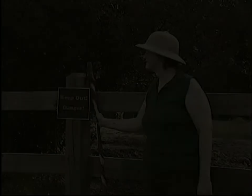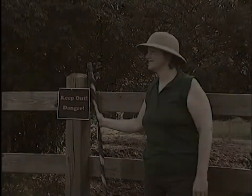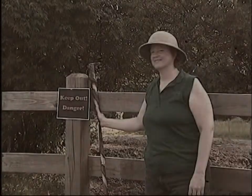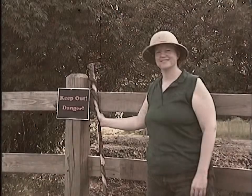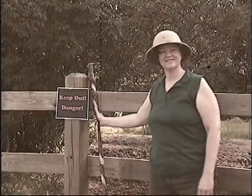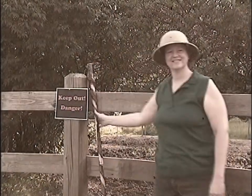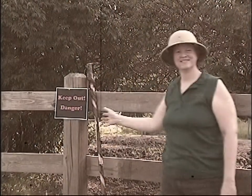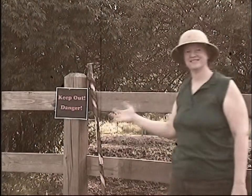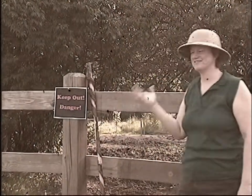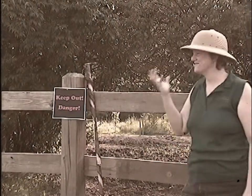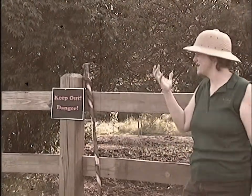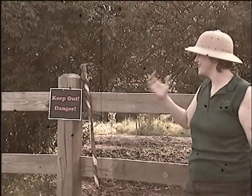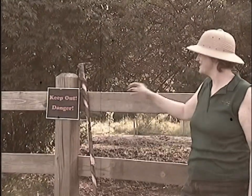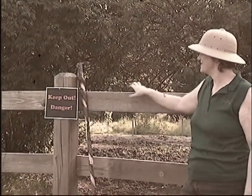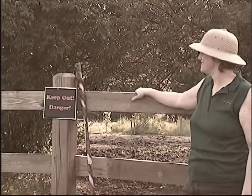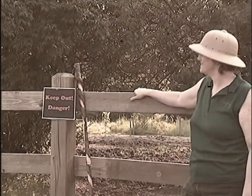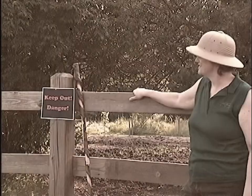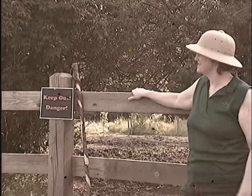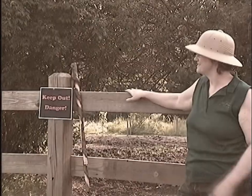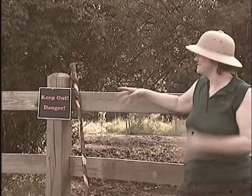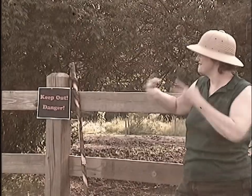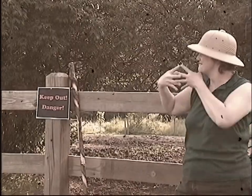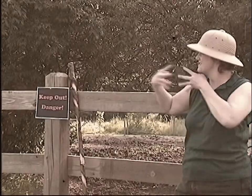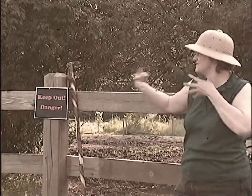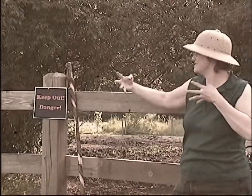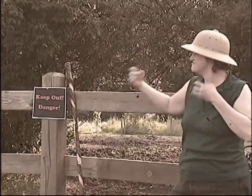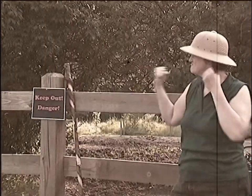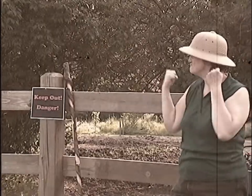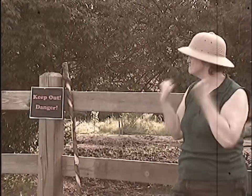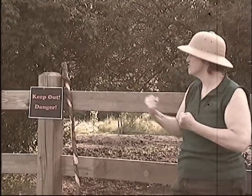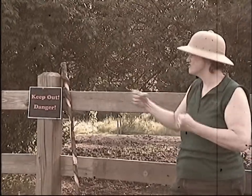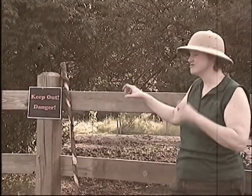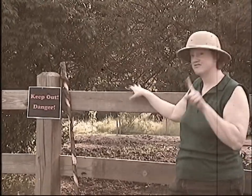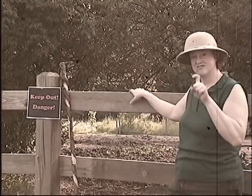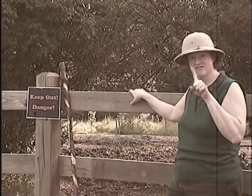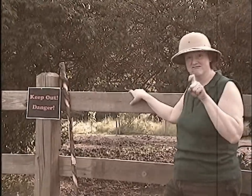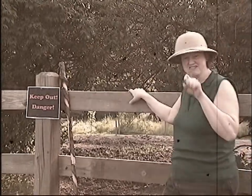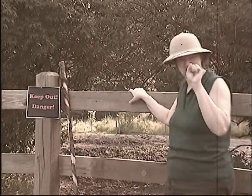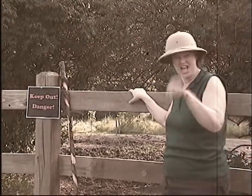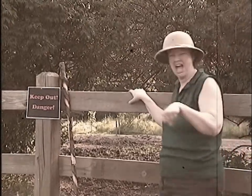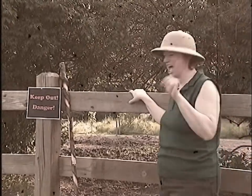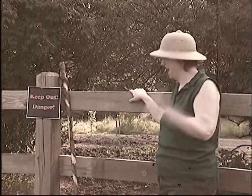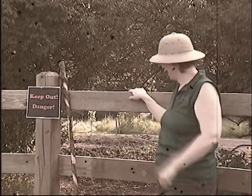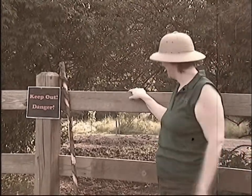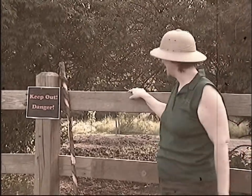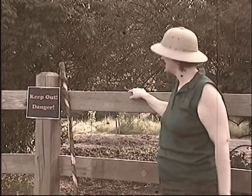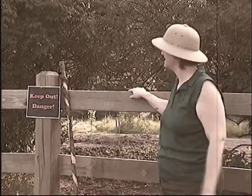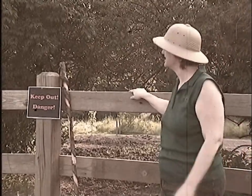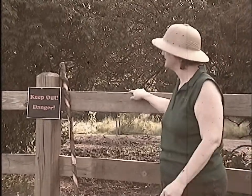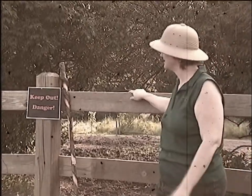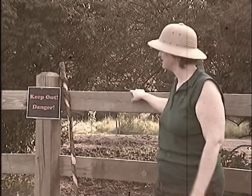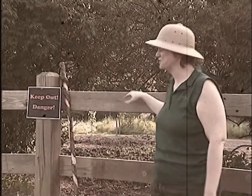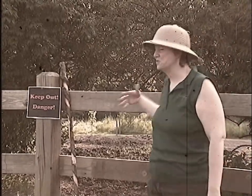[WATER RUNNING] OHHH, LOOK AT THIS. IT'S BROWN.